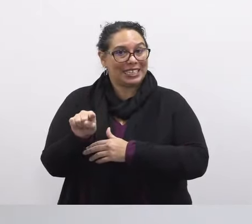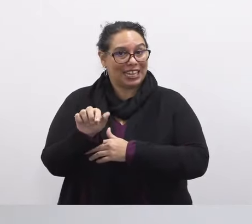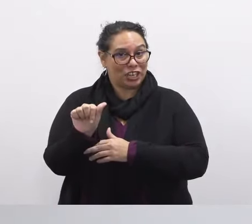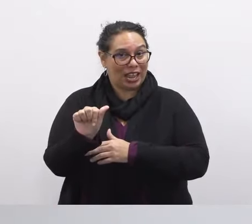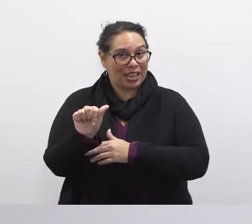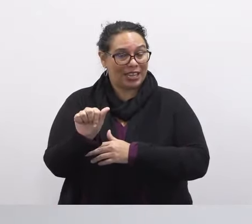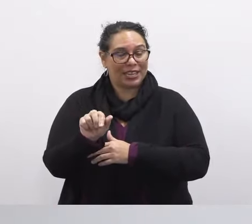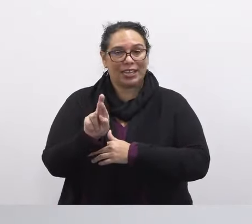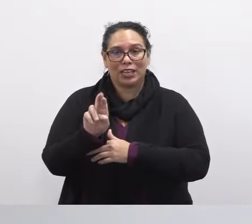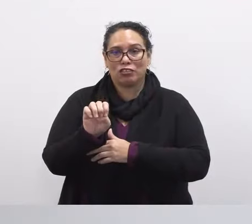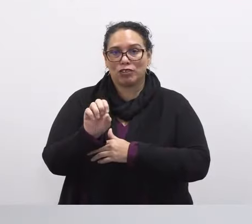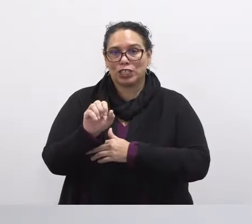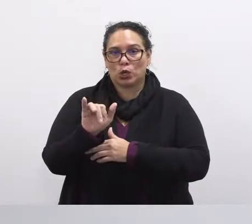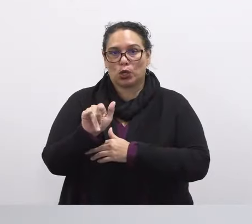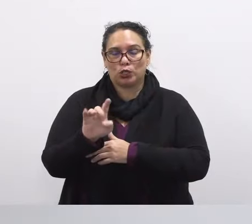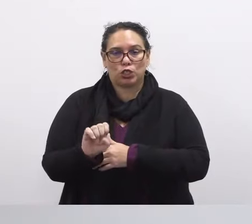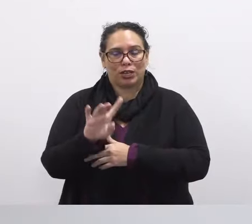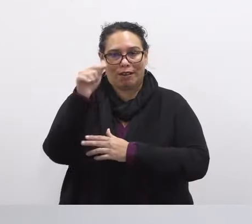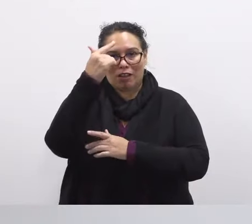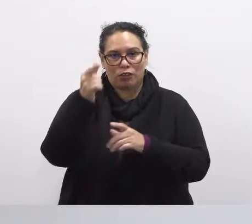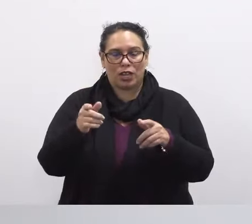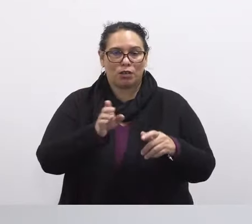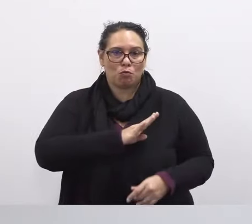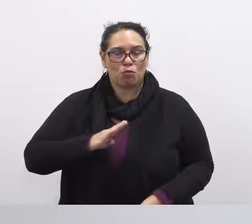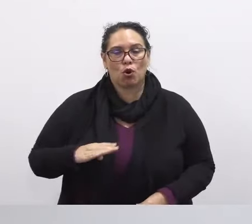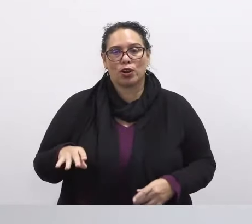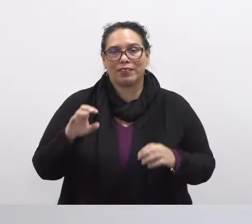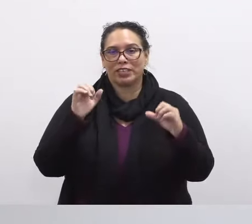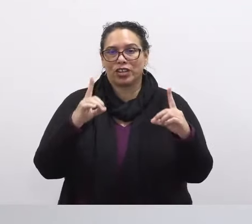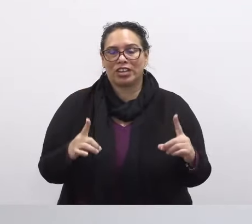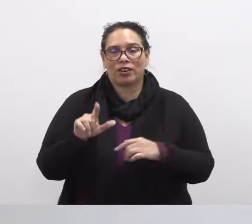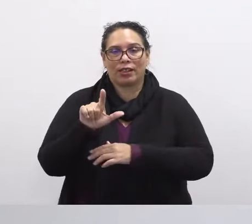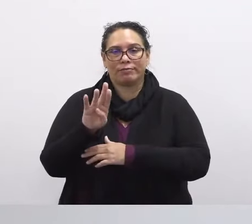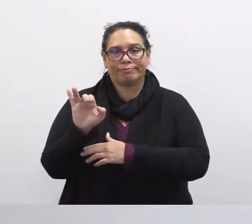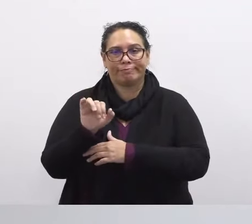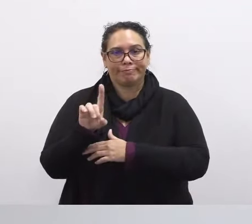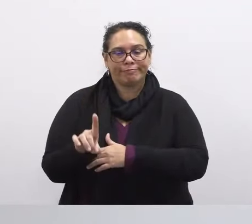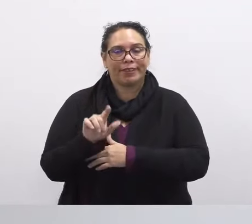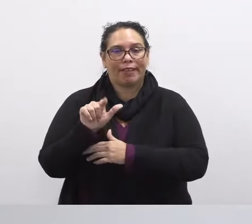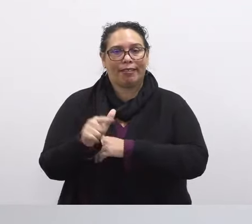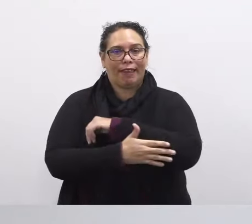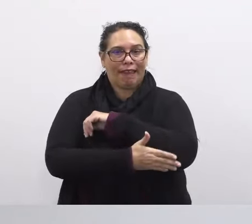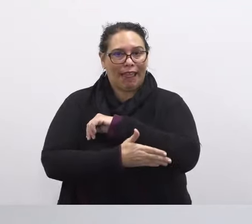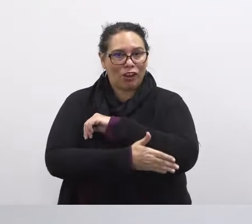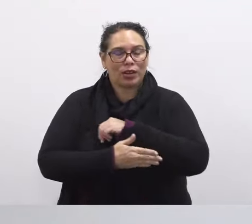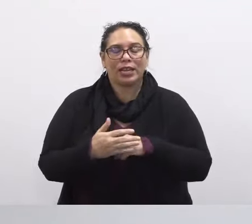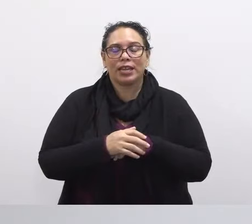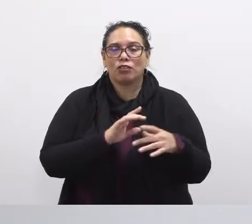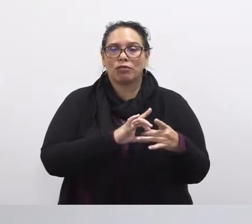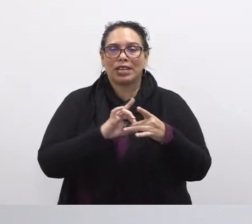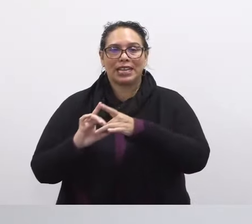a resolution of the governing board of education of the Long Beach Unified School District of Los Angeles County, relating to the candidate statement